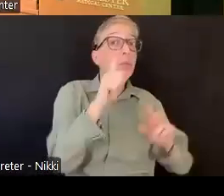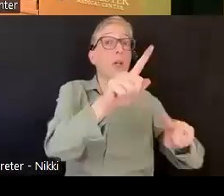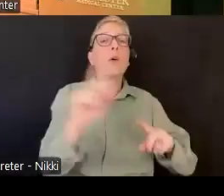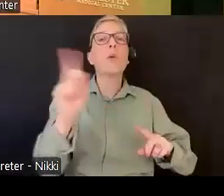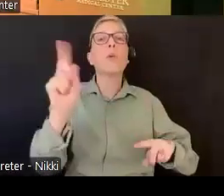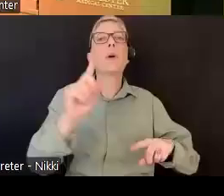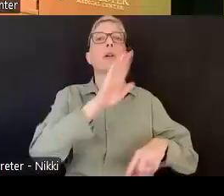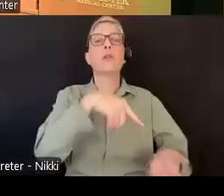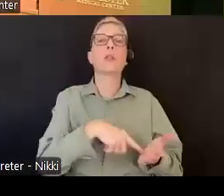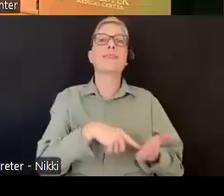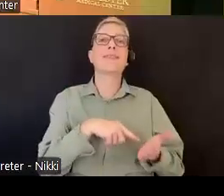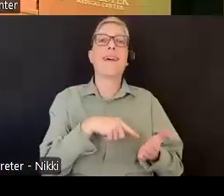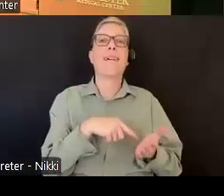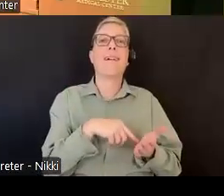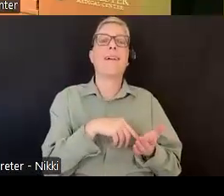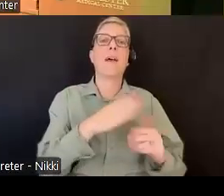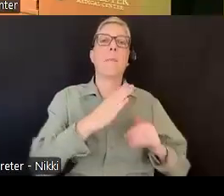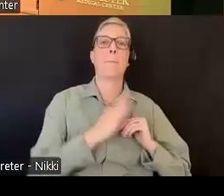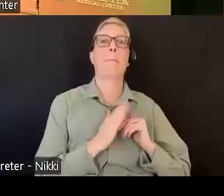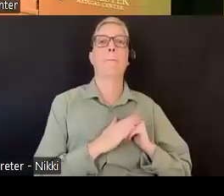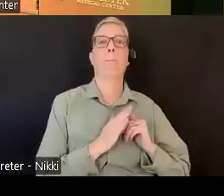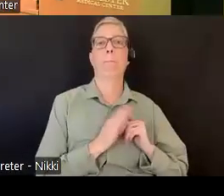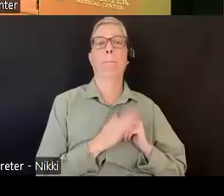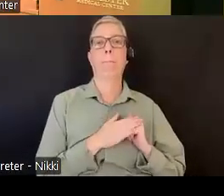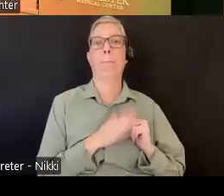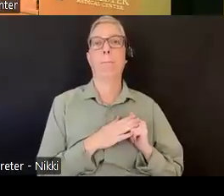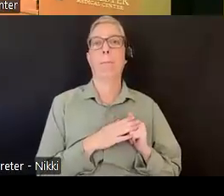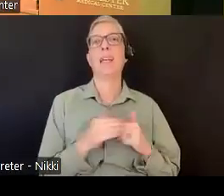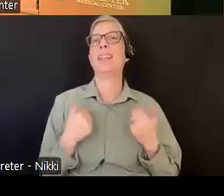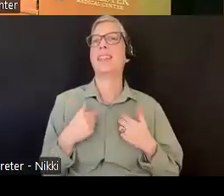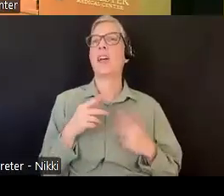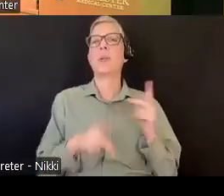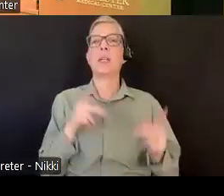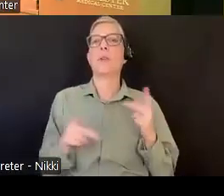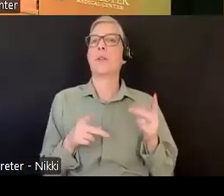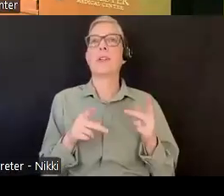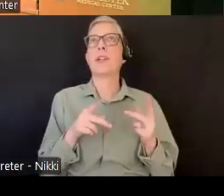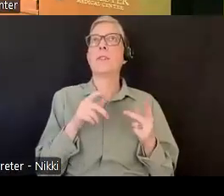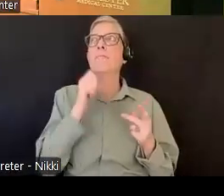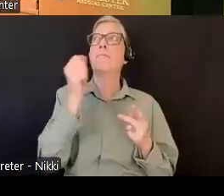I don't think young people really recognize what two $300,000 in debt really really means. I think